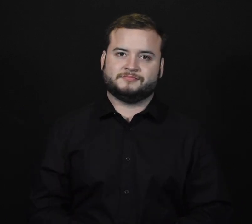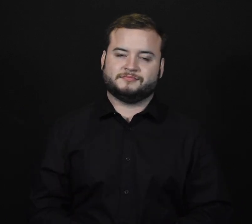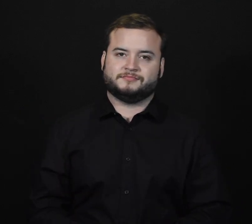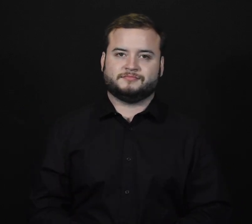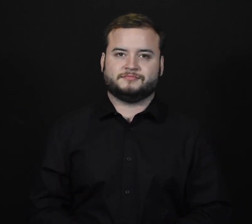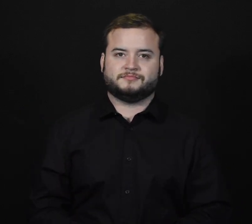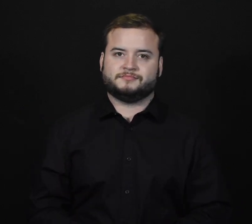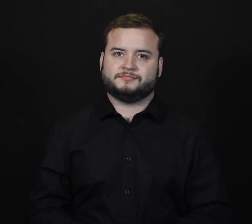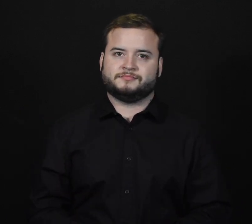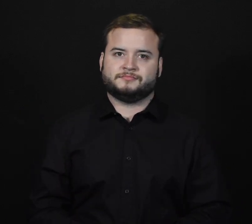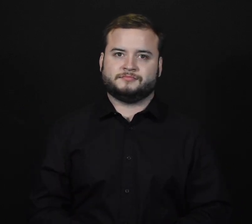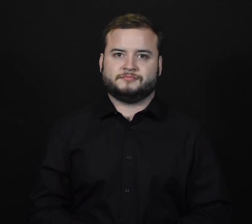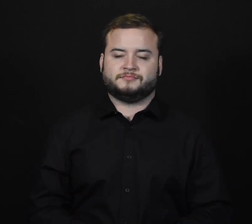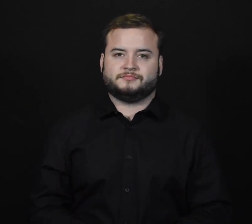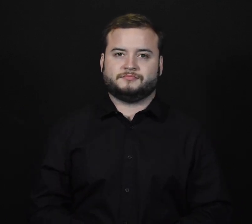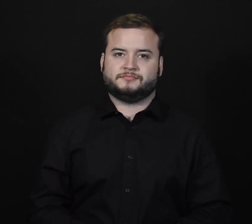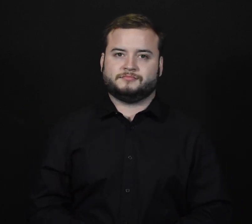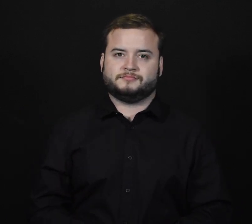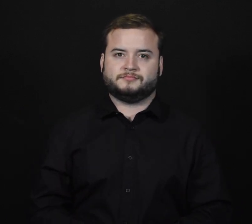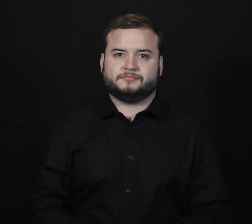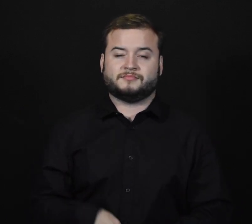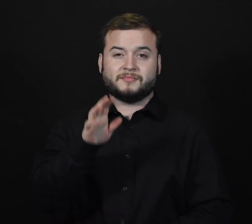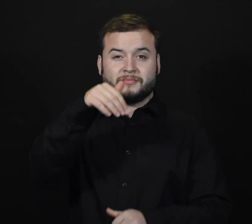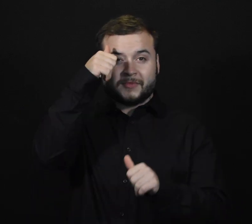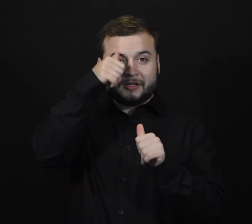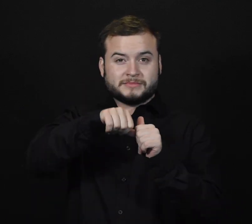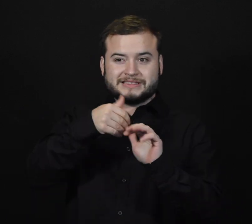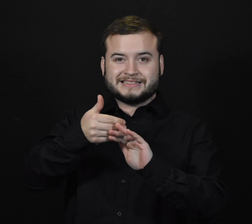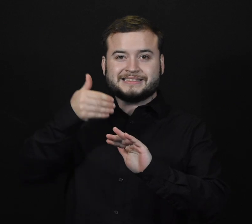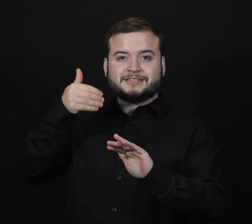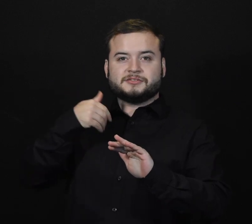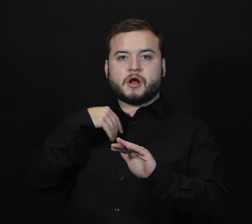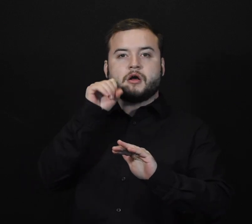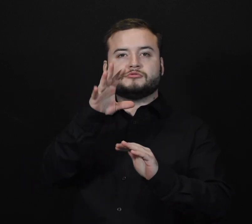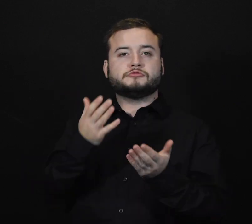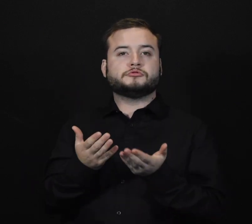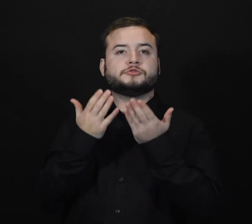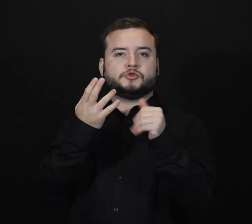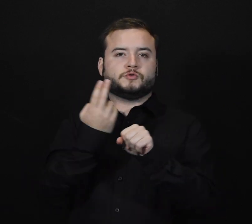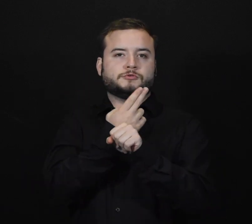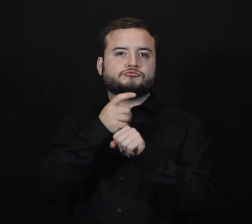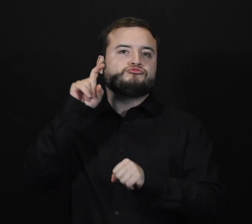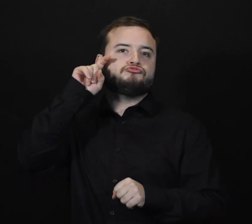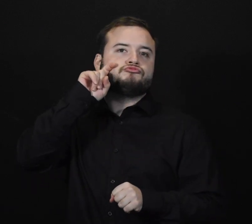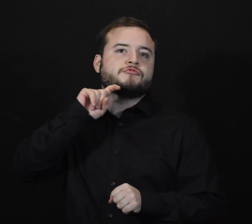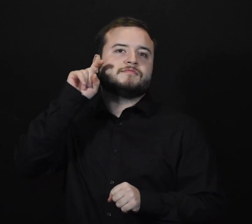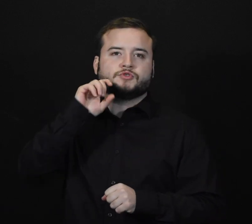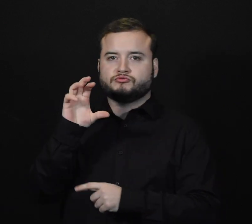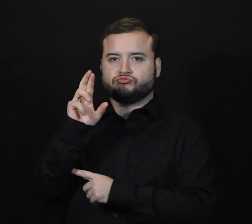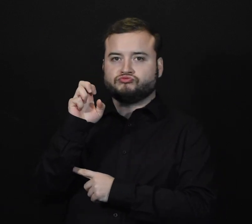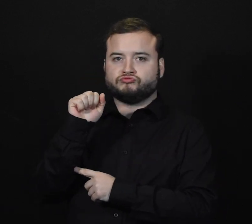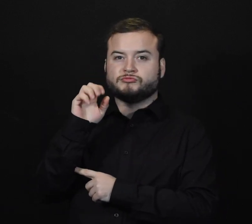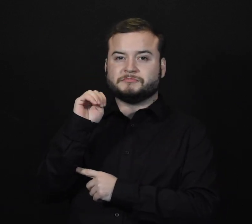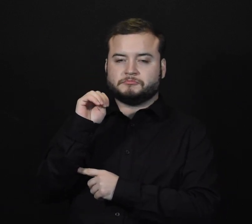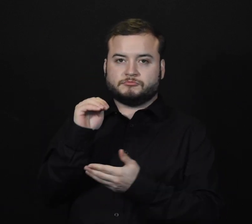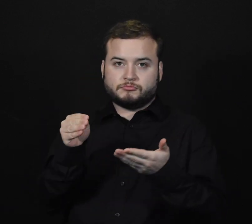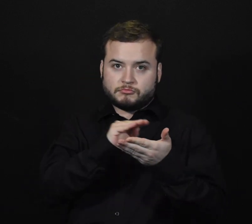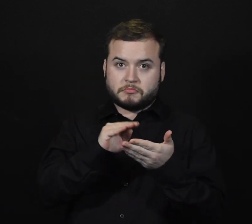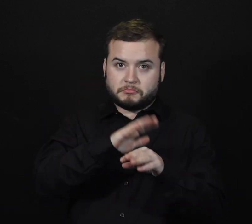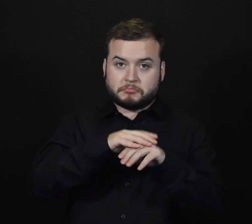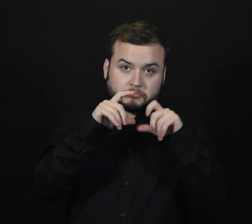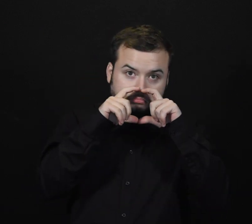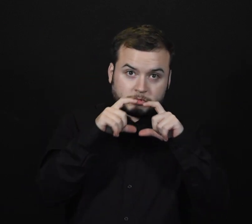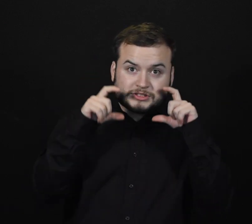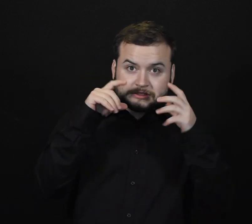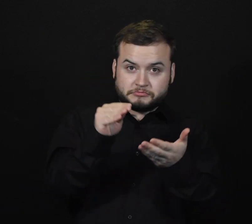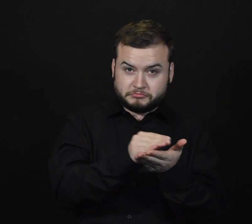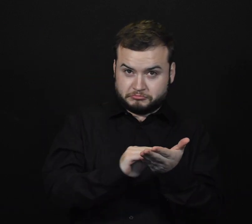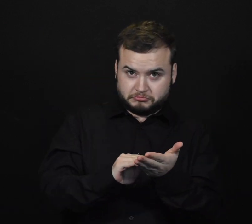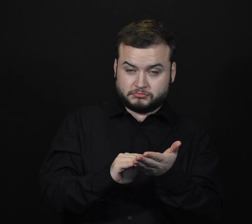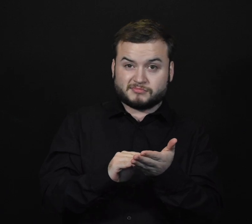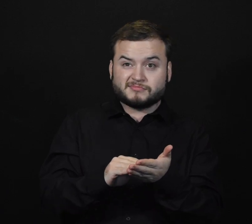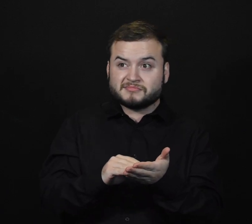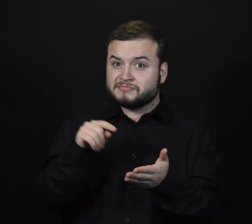Remember the suggestion of using shaving foam on your masks?